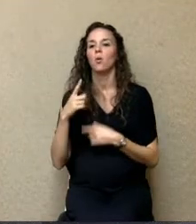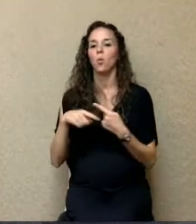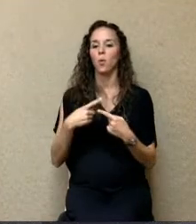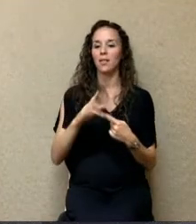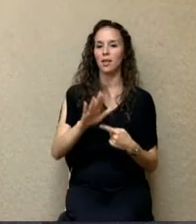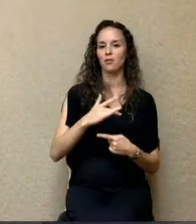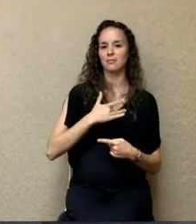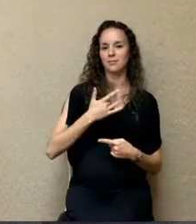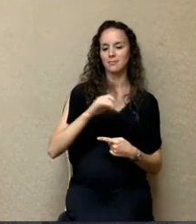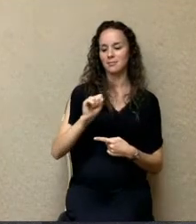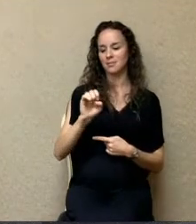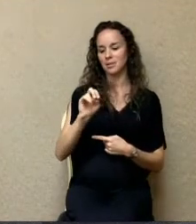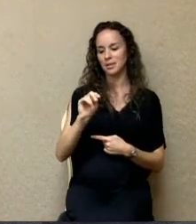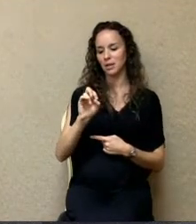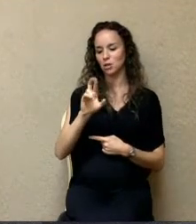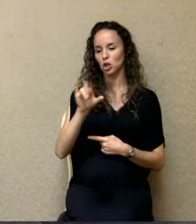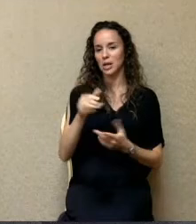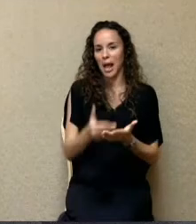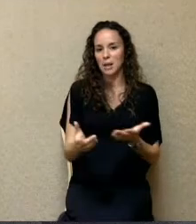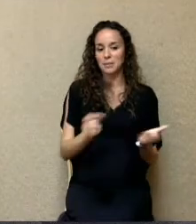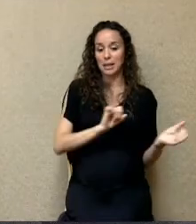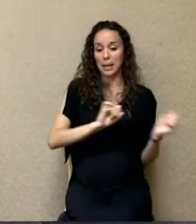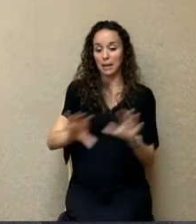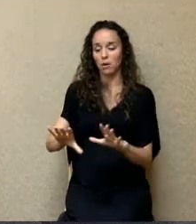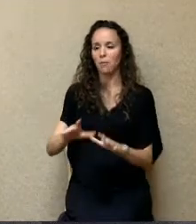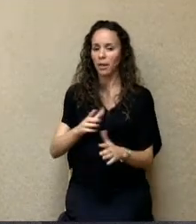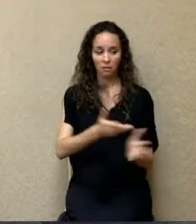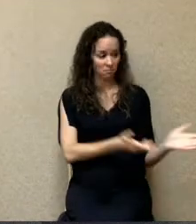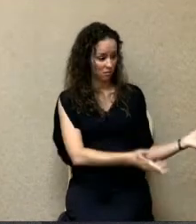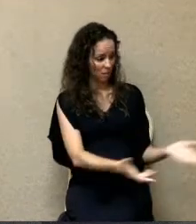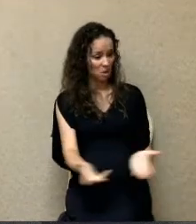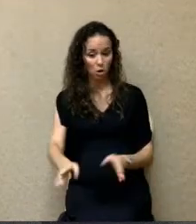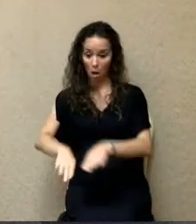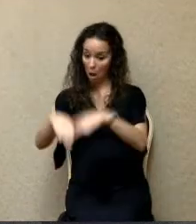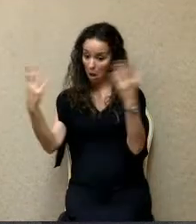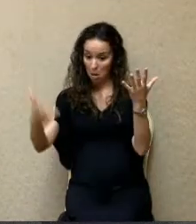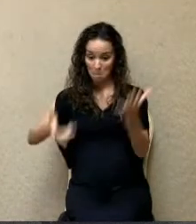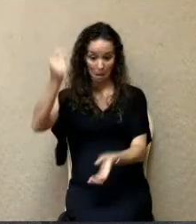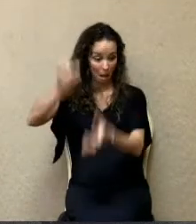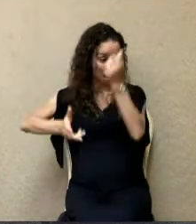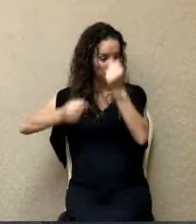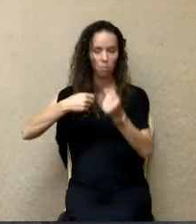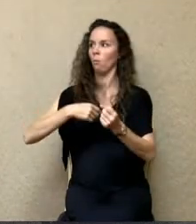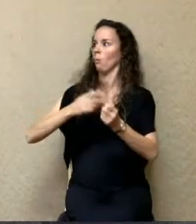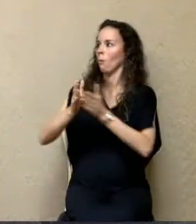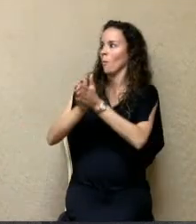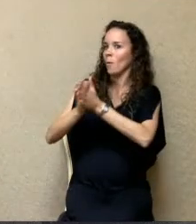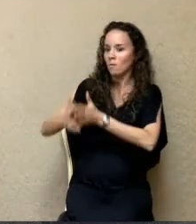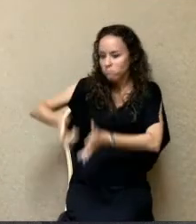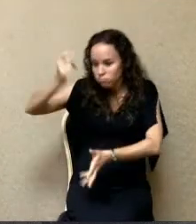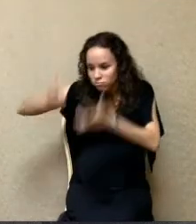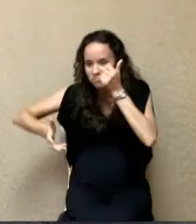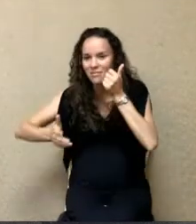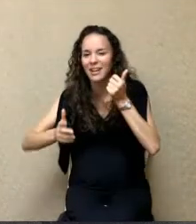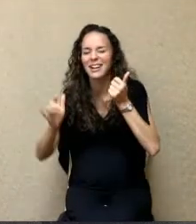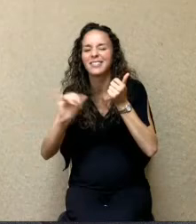delivered, so I was like, alright, these are yours. Unpack the boxes. Let's go. And they started unpacking it like it was Christmas.